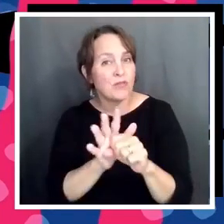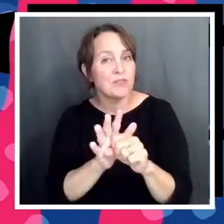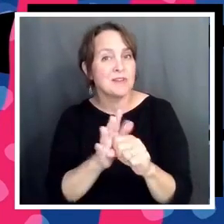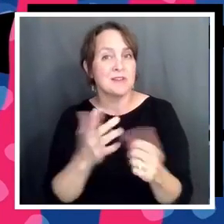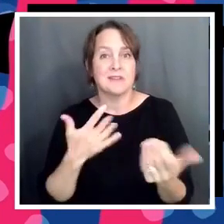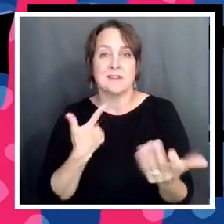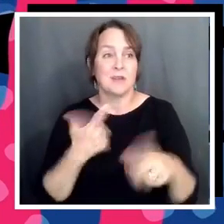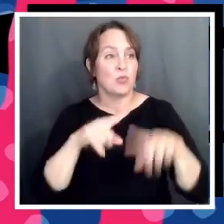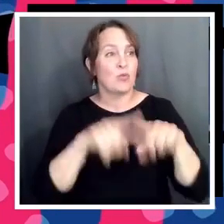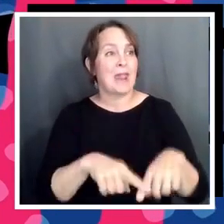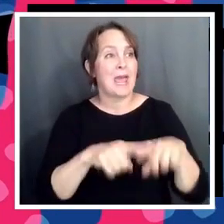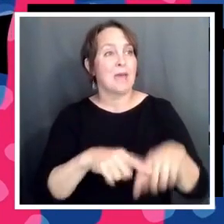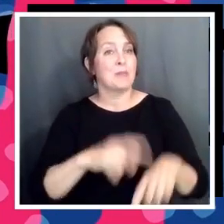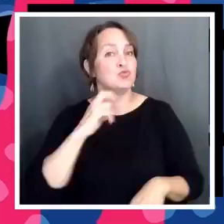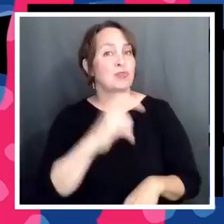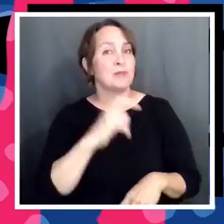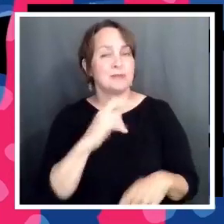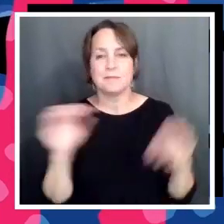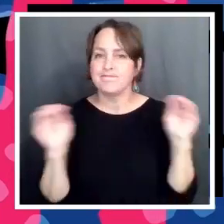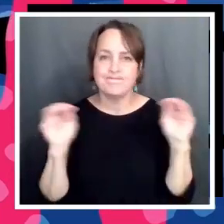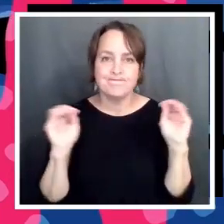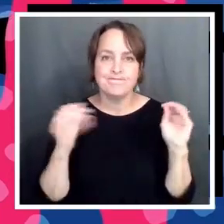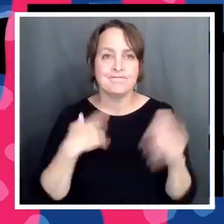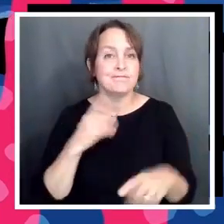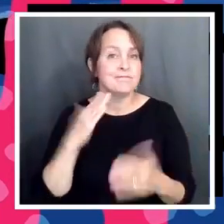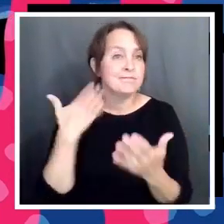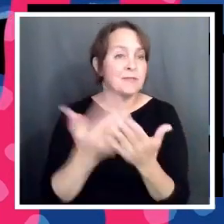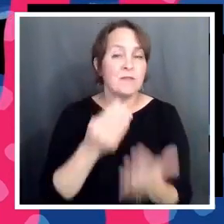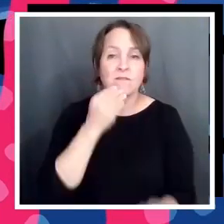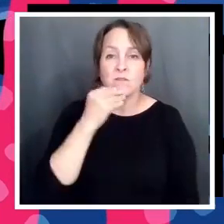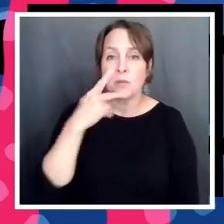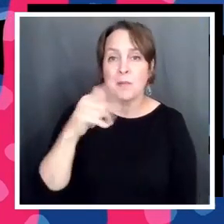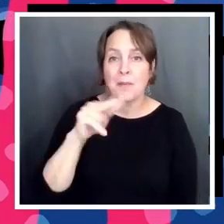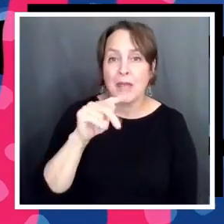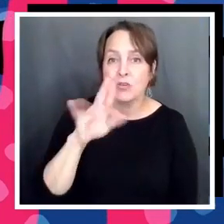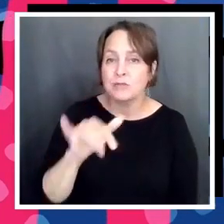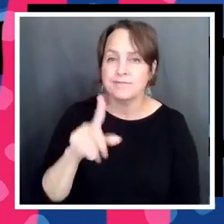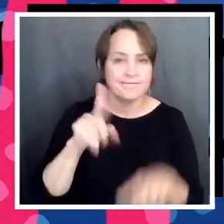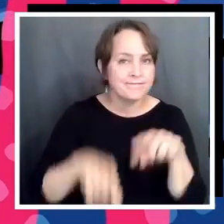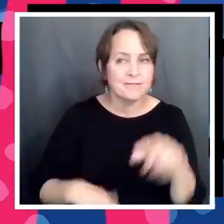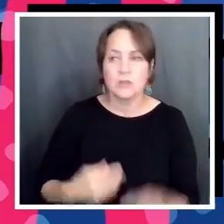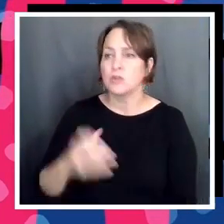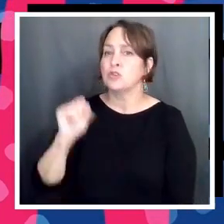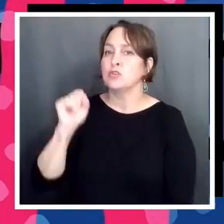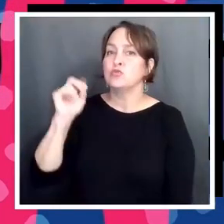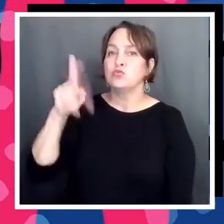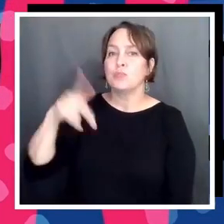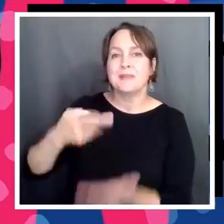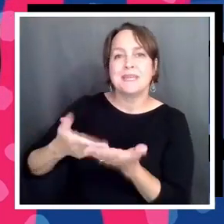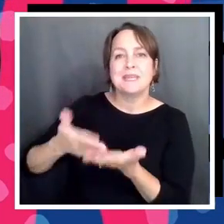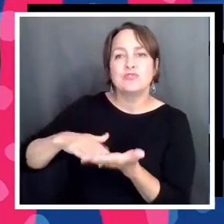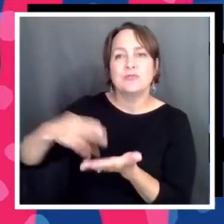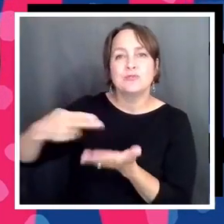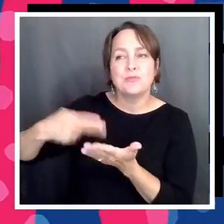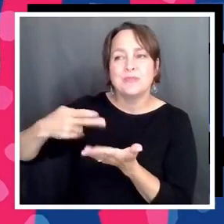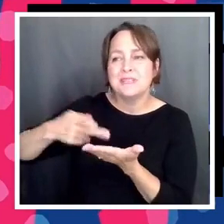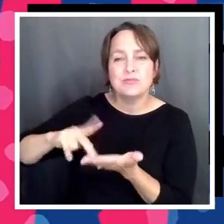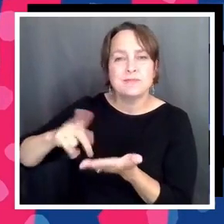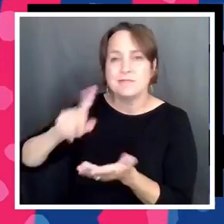WE HAVE STRUGGLED THROUGH THE